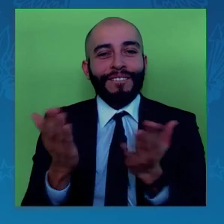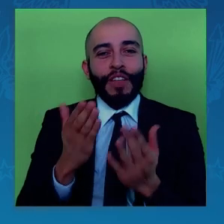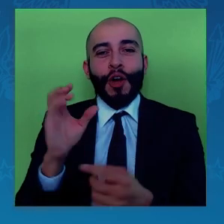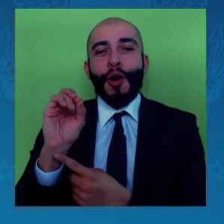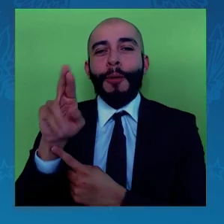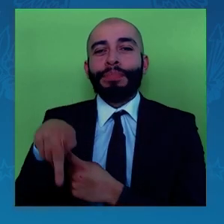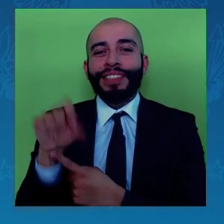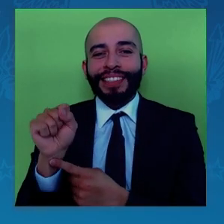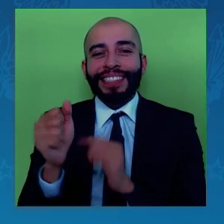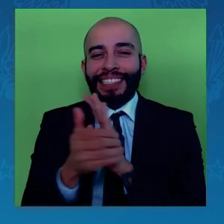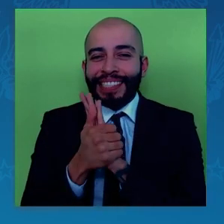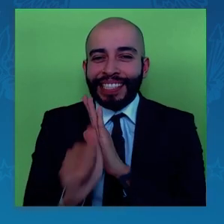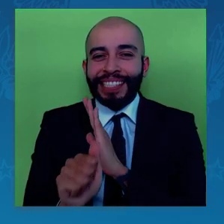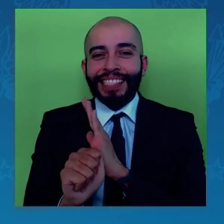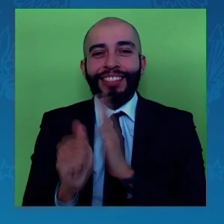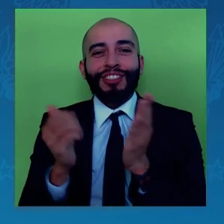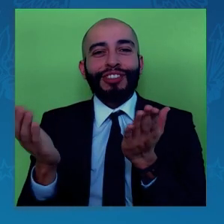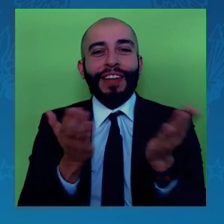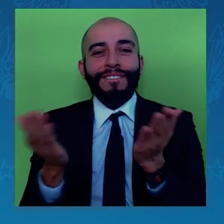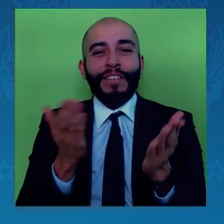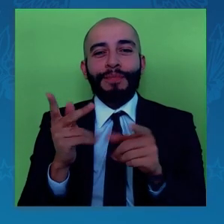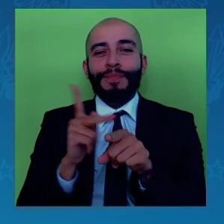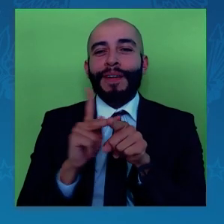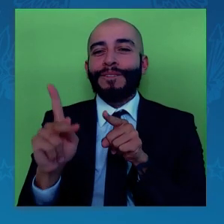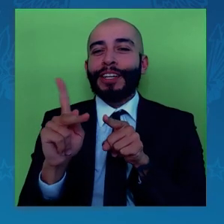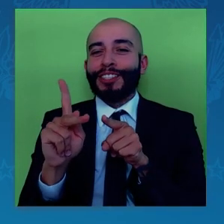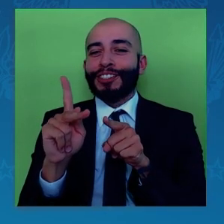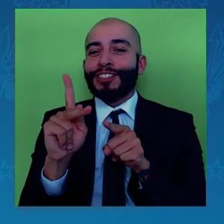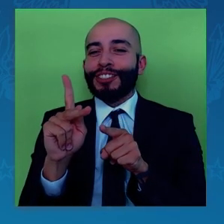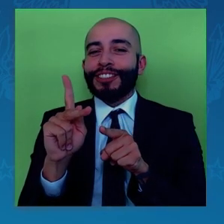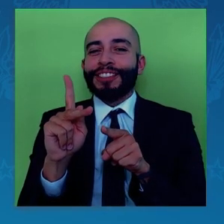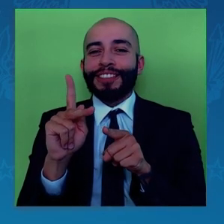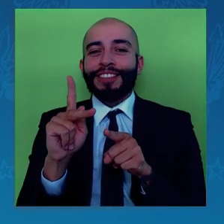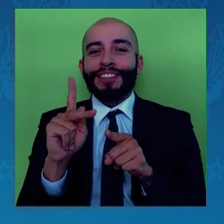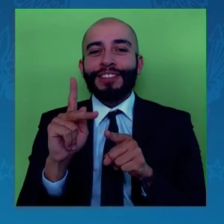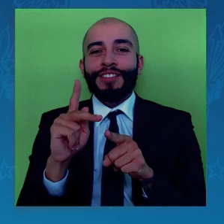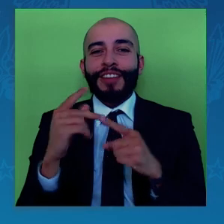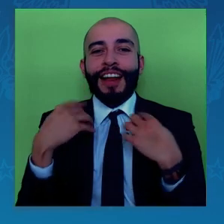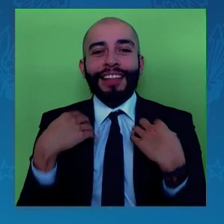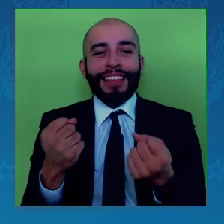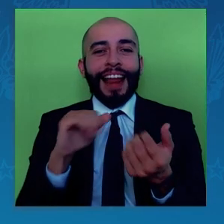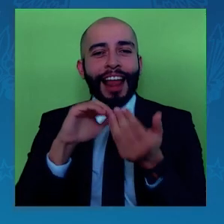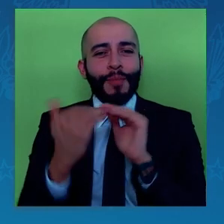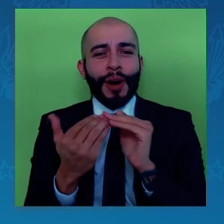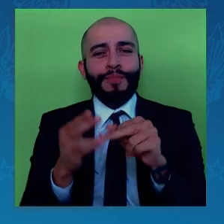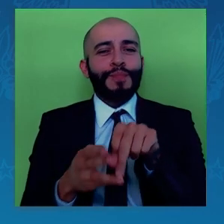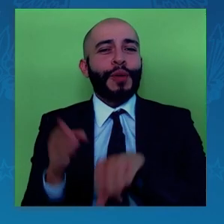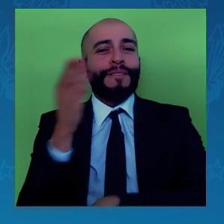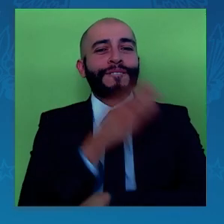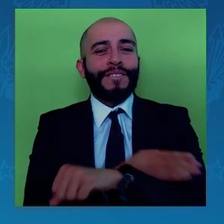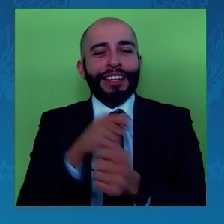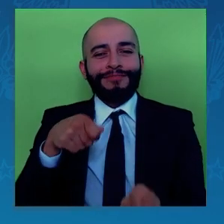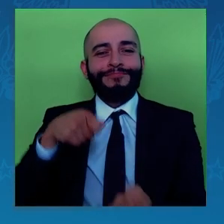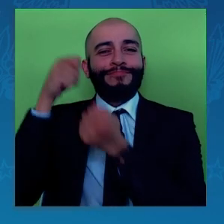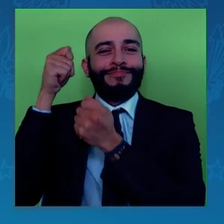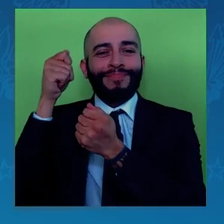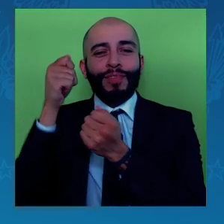to improve health equity and address health disparities and ruin underserved communities. It's a privilege to be part of an agency